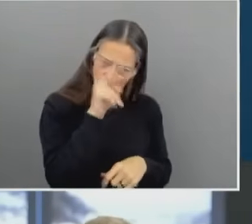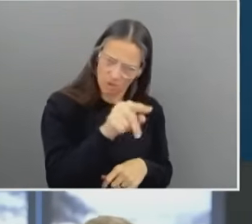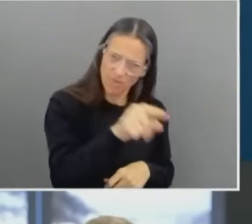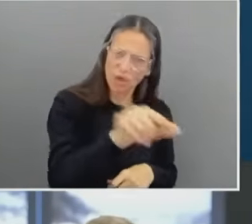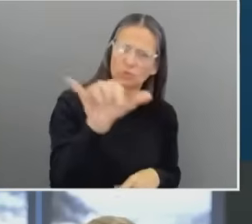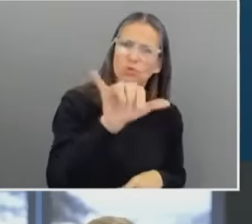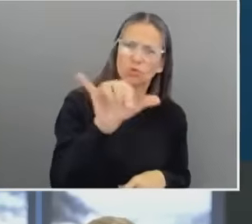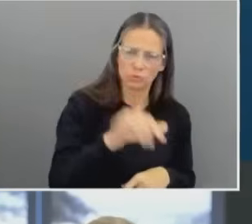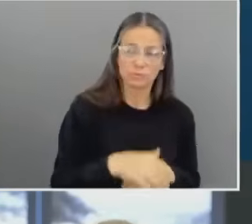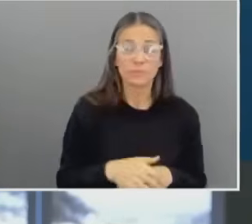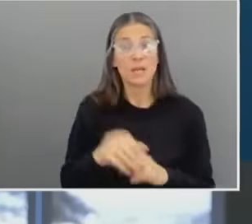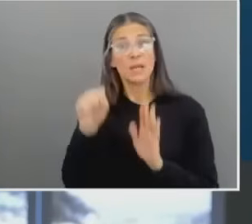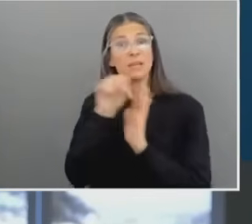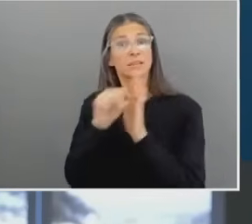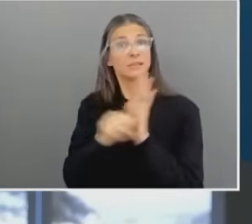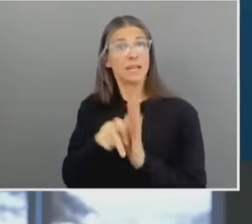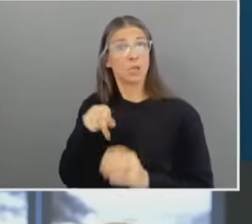YOU CAN ALSO GO TO KEY.GOV.